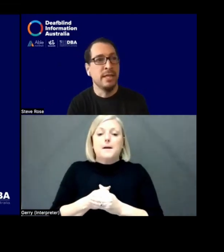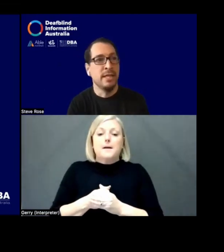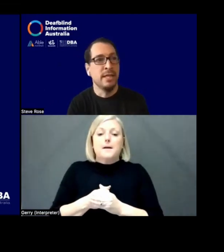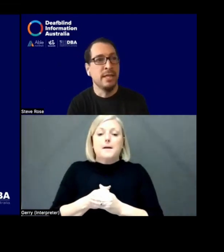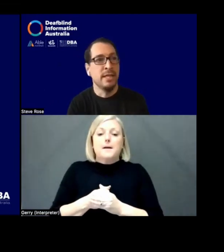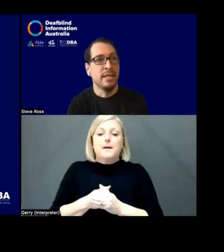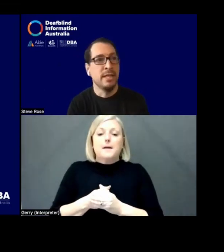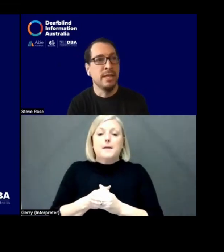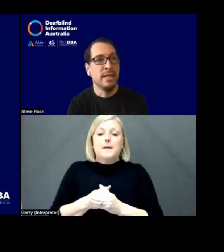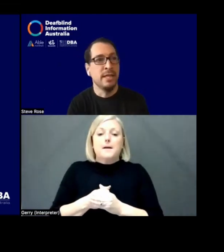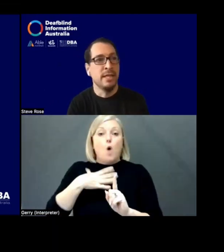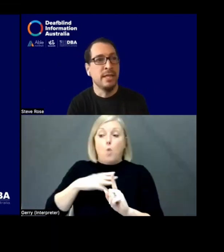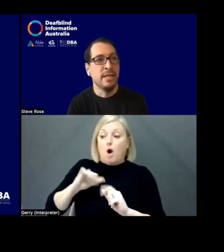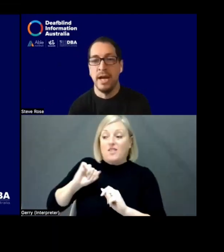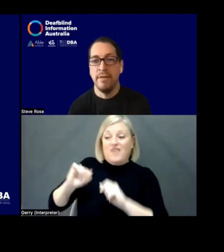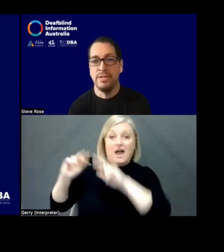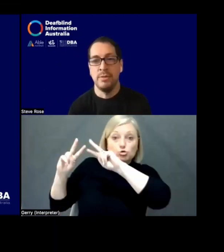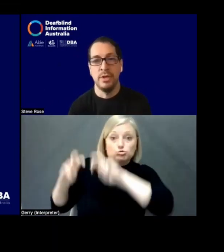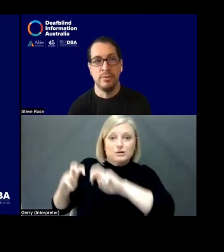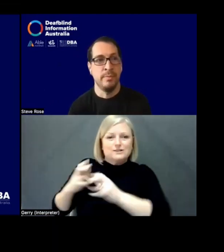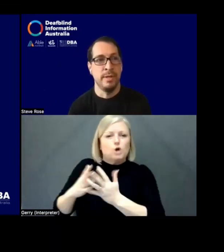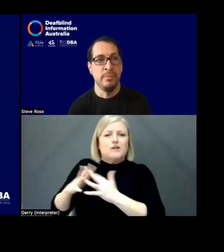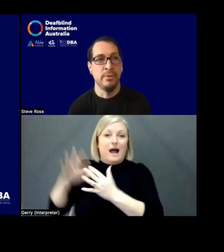thinking into more practical everyday work with people.